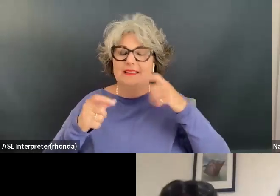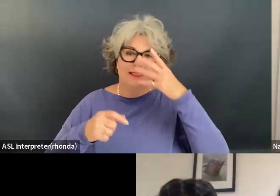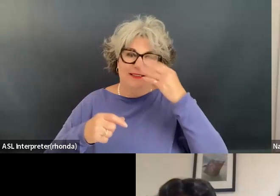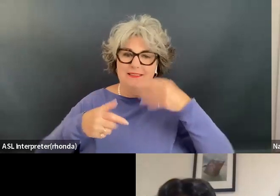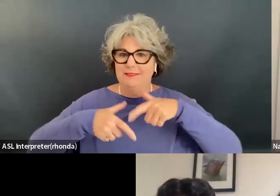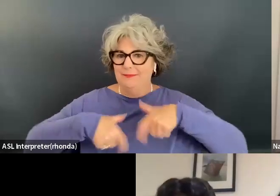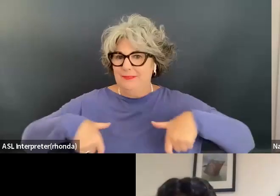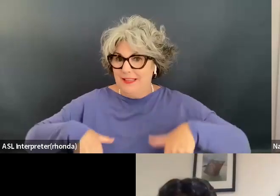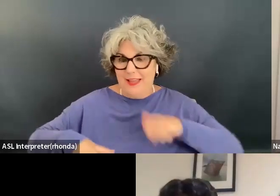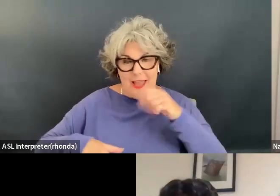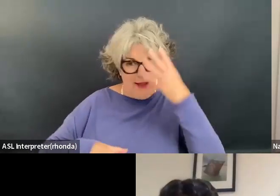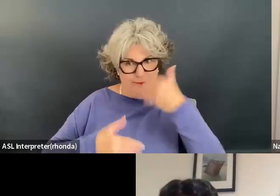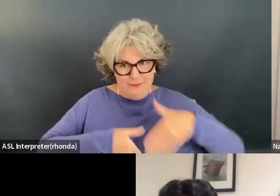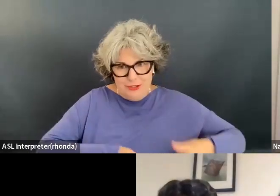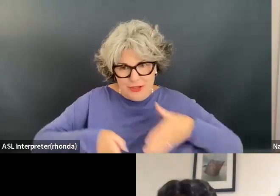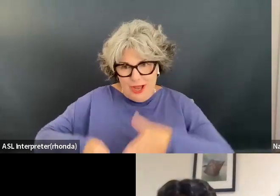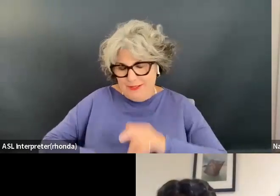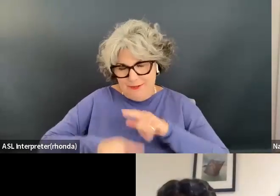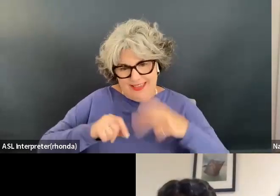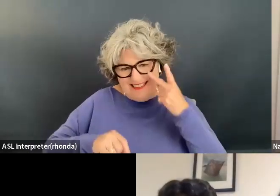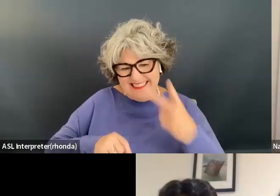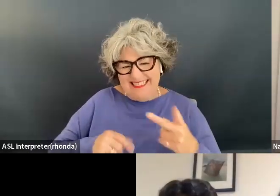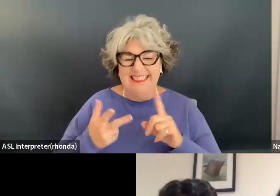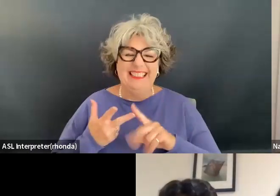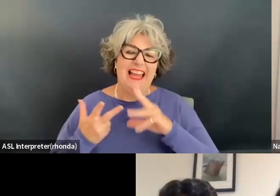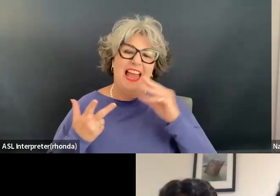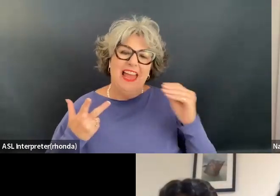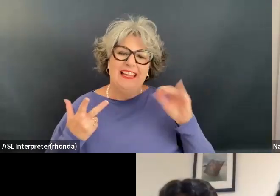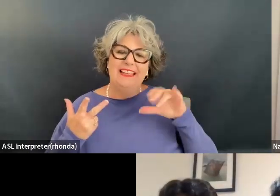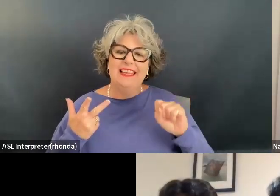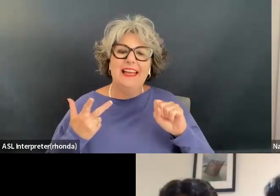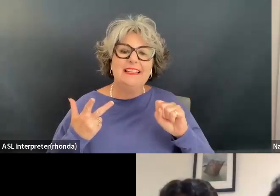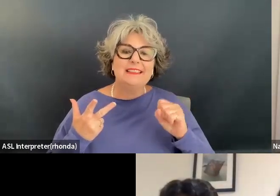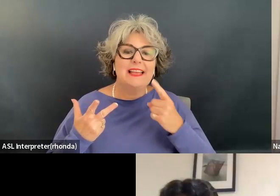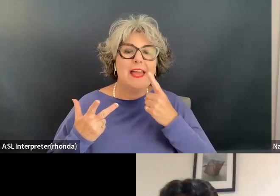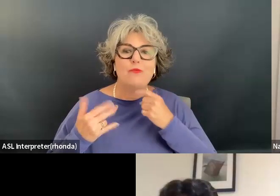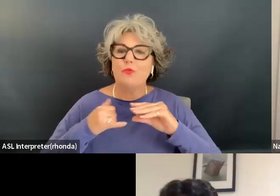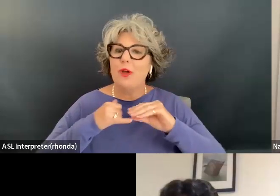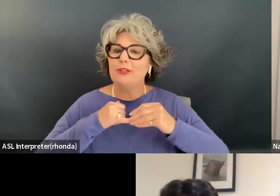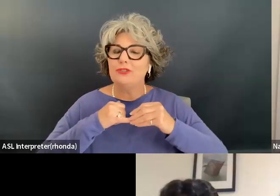but you're not gonna see it. And yeah, and red cherry earrings.